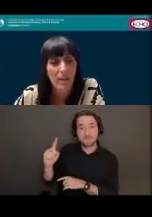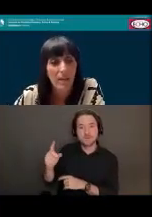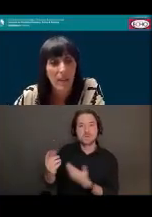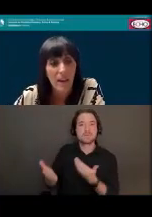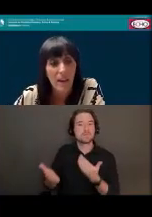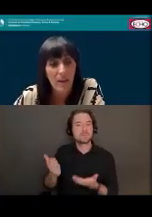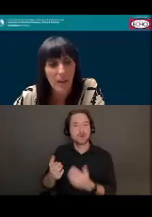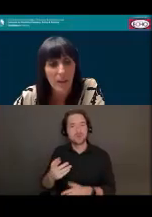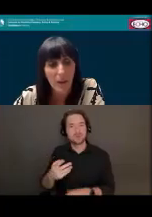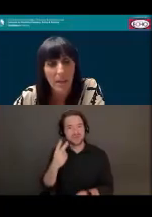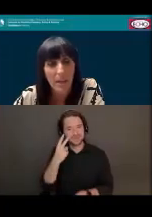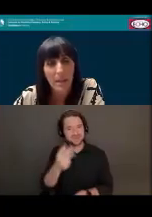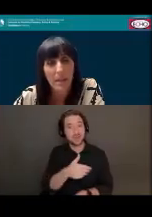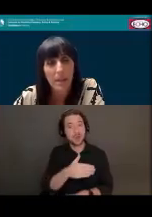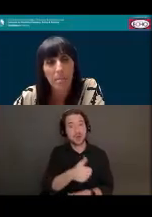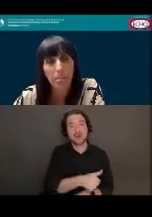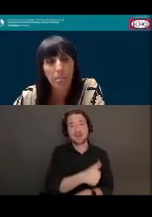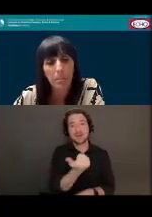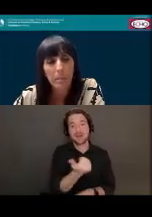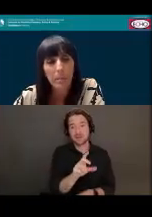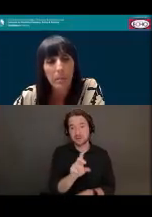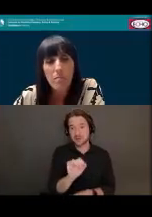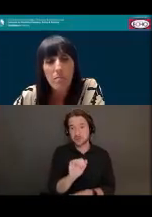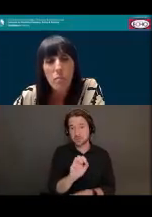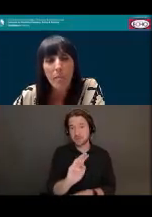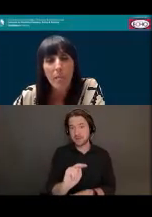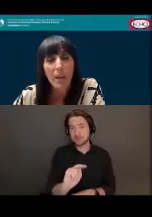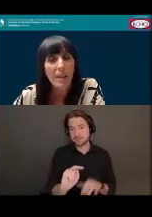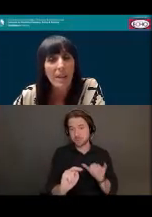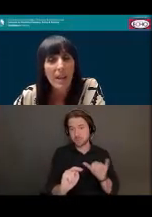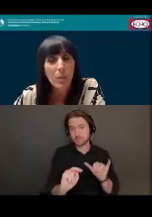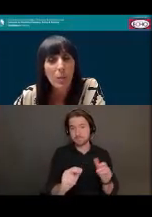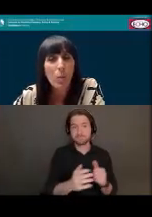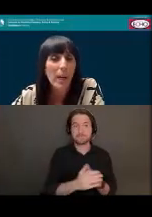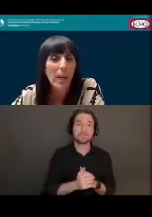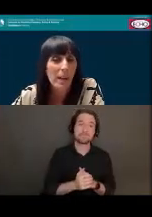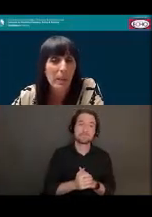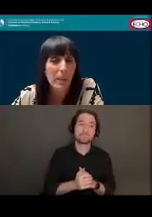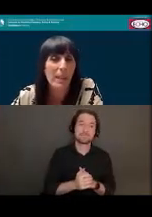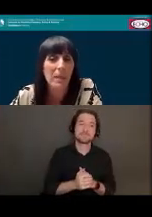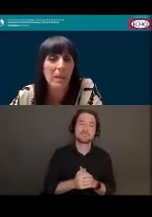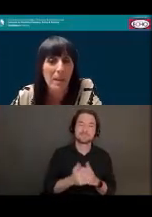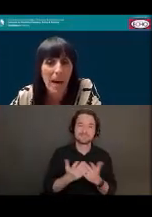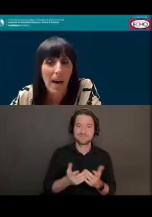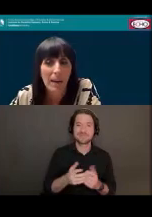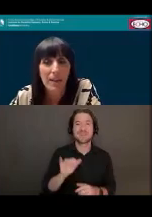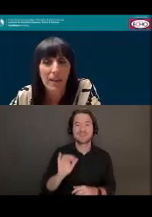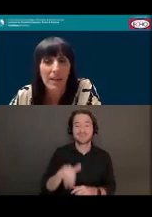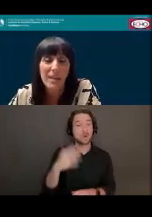of the other domains, and that's where. Play really matters is